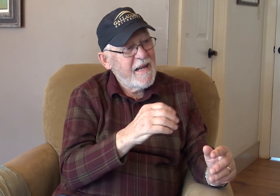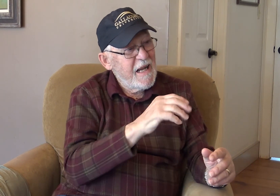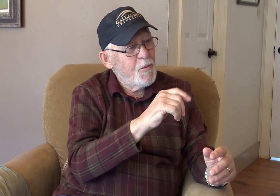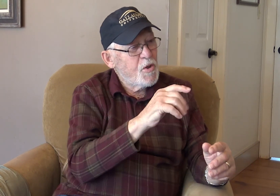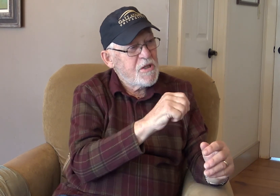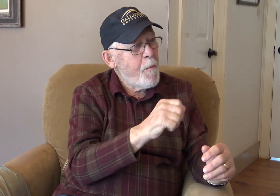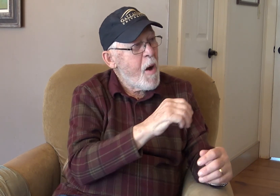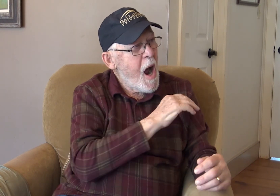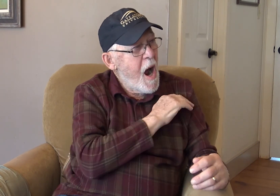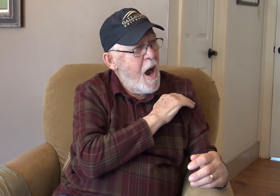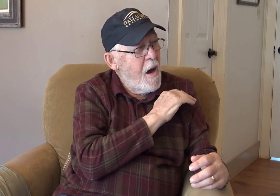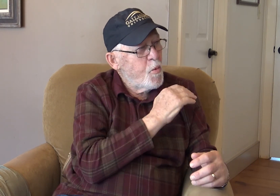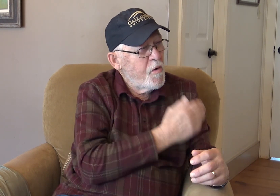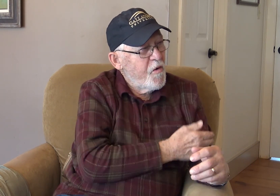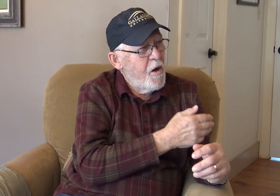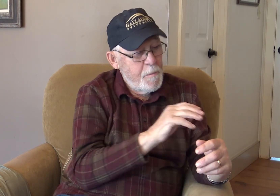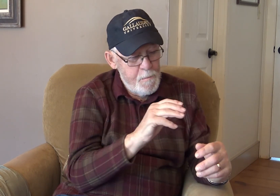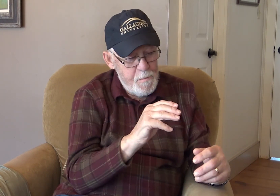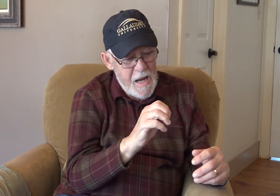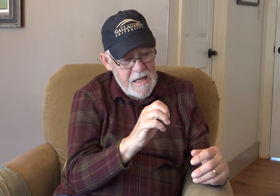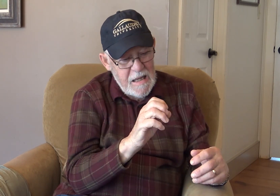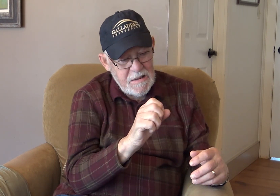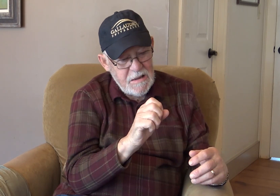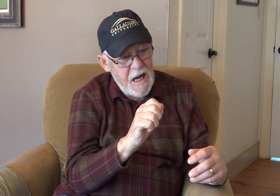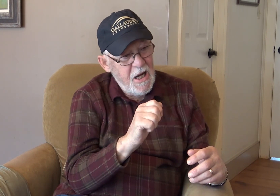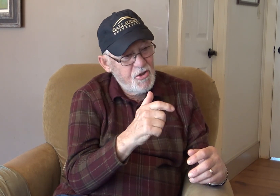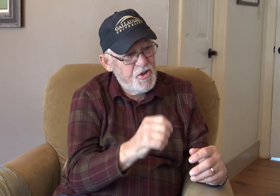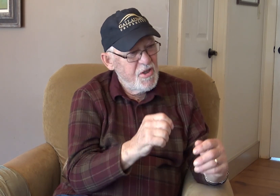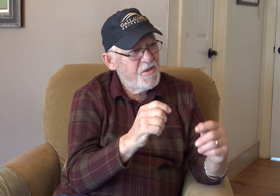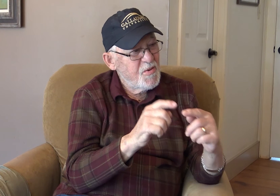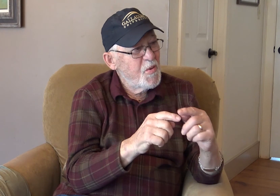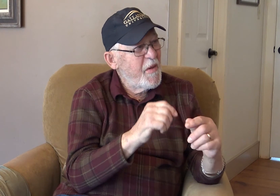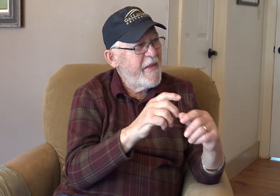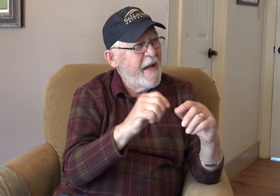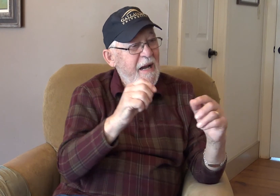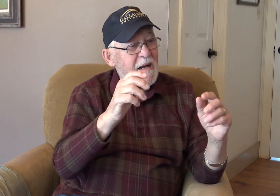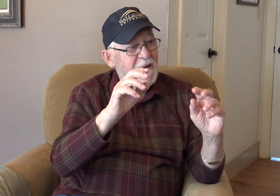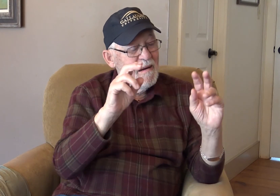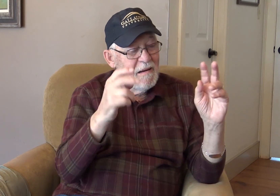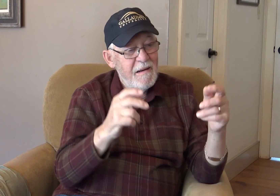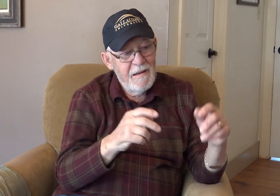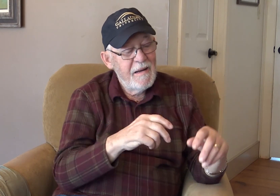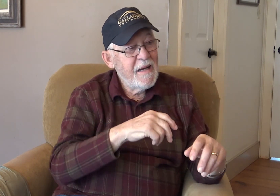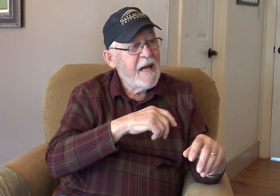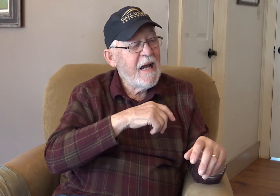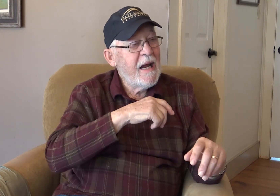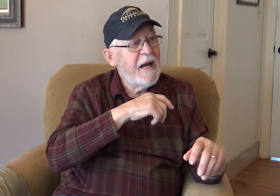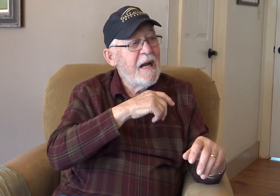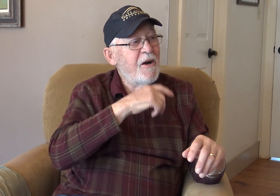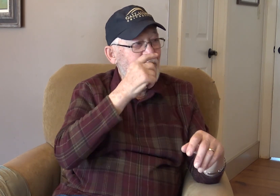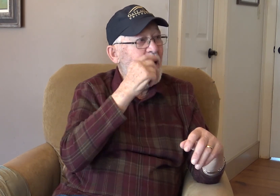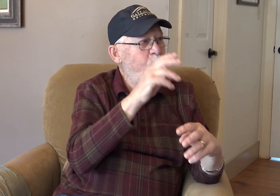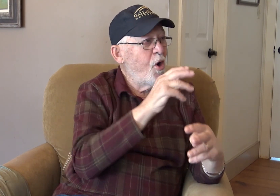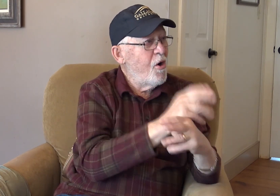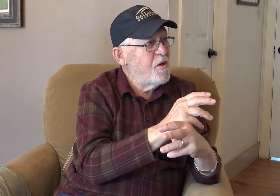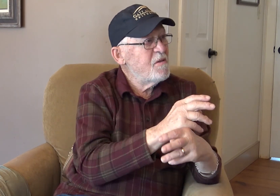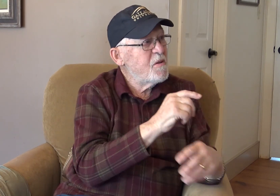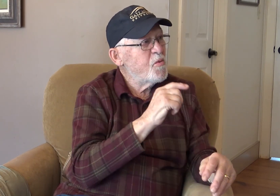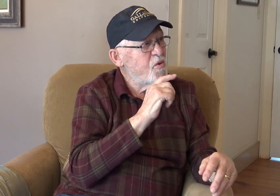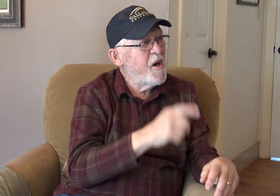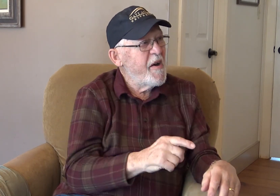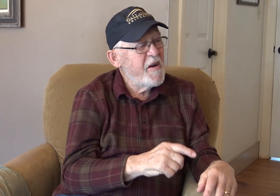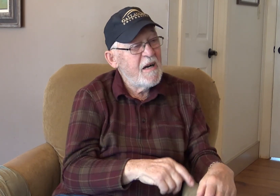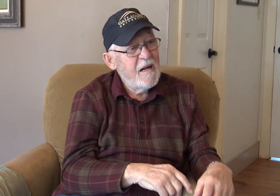It was such a powerful message to the "hearing world," really.